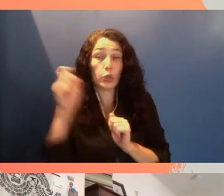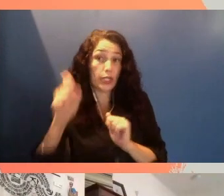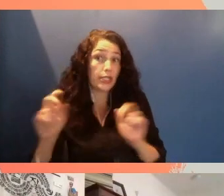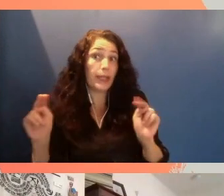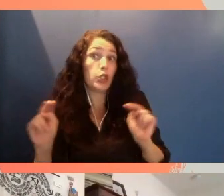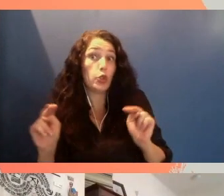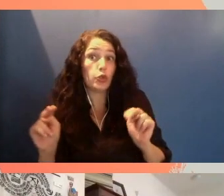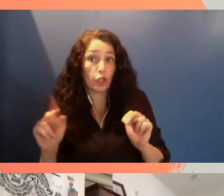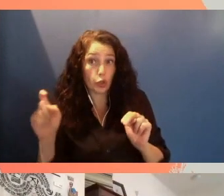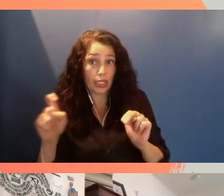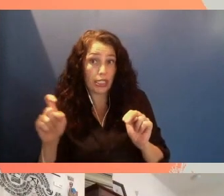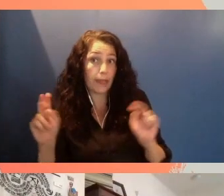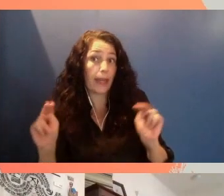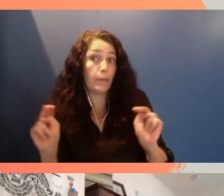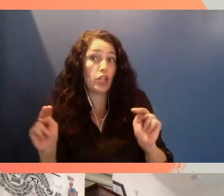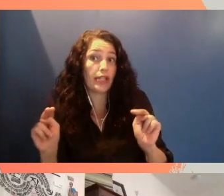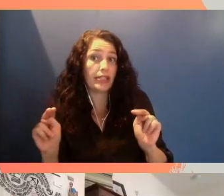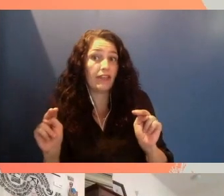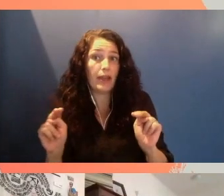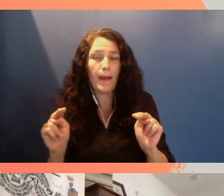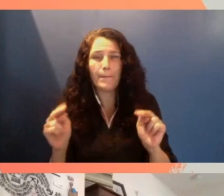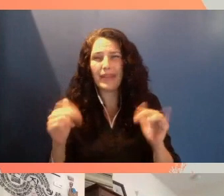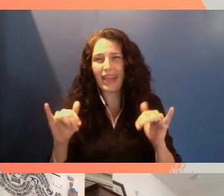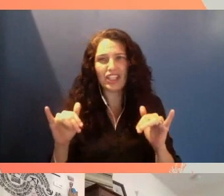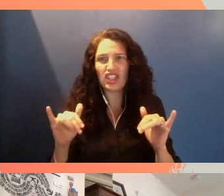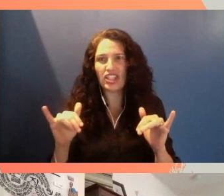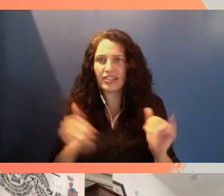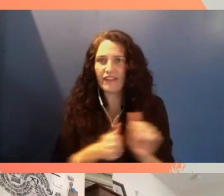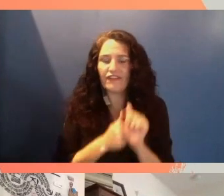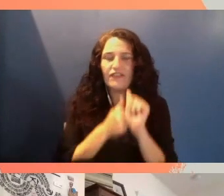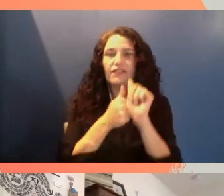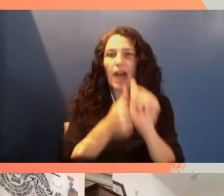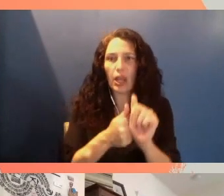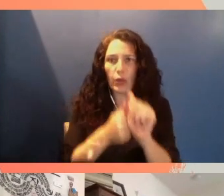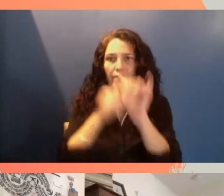in many ways, it just upholds the status quo. Because in many ways, all of us